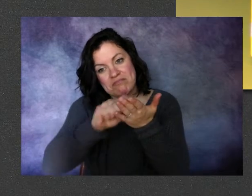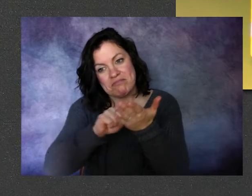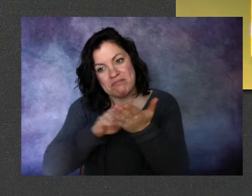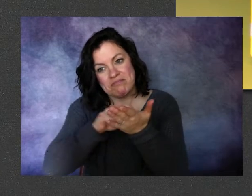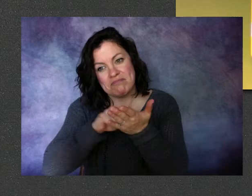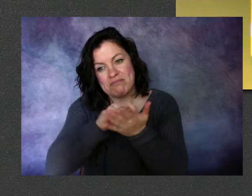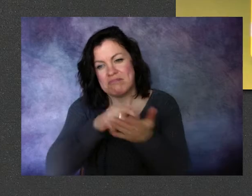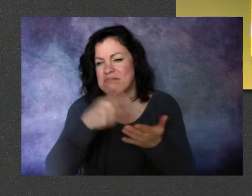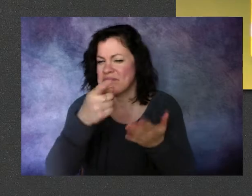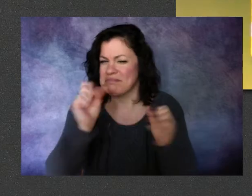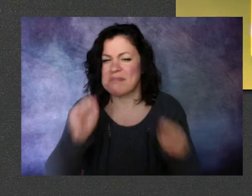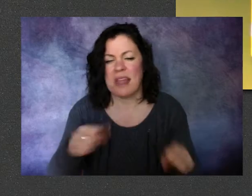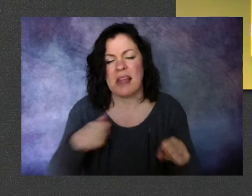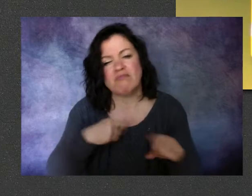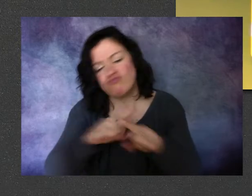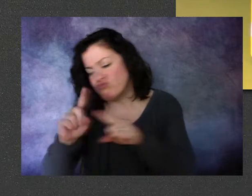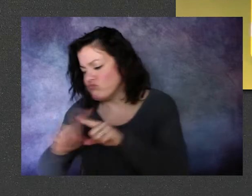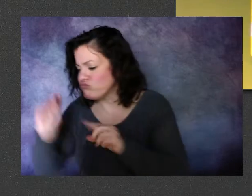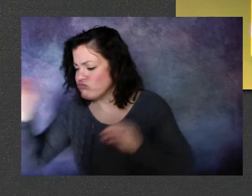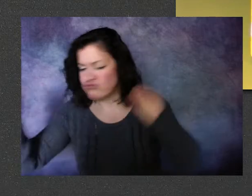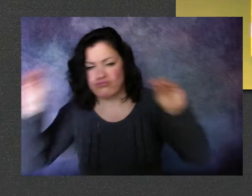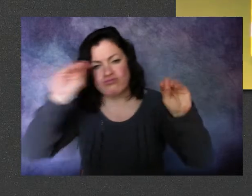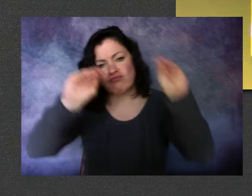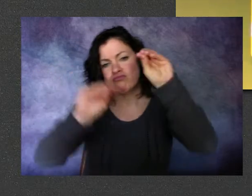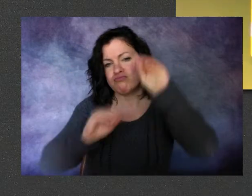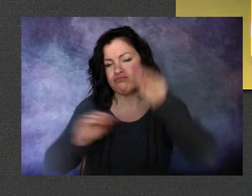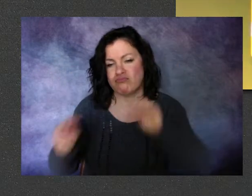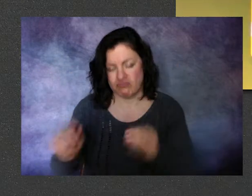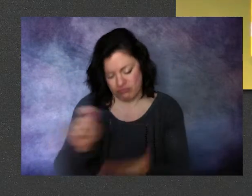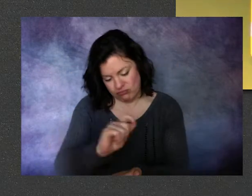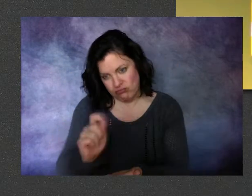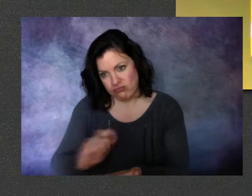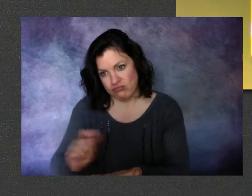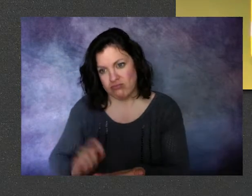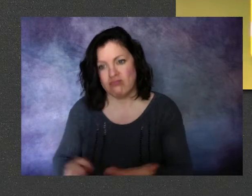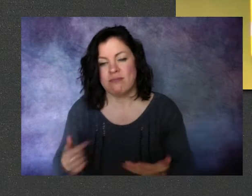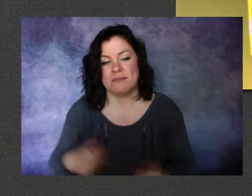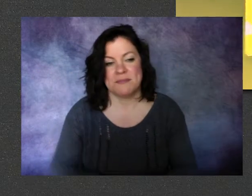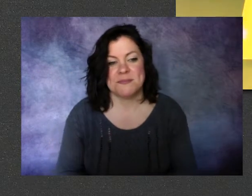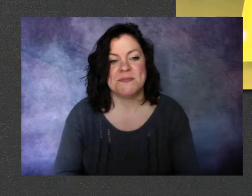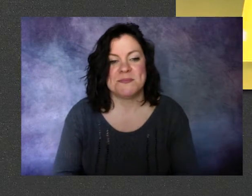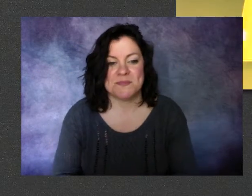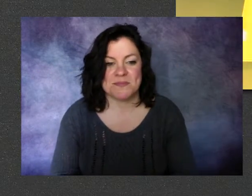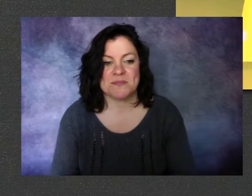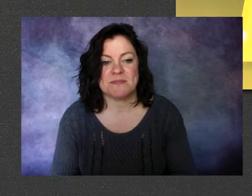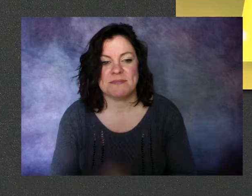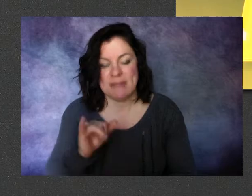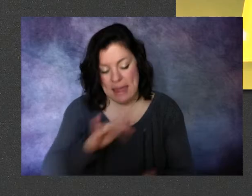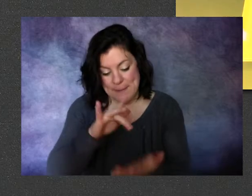Actually, I think I'll make a couple flowers. Yeah! There's my center.